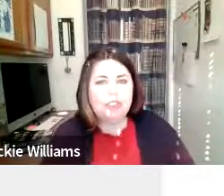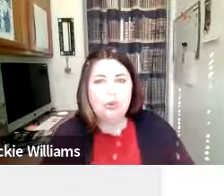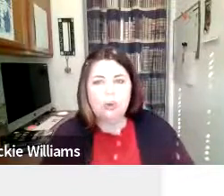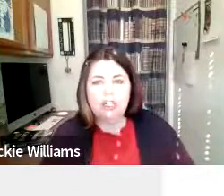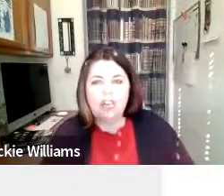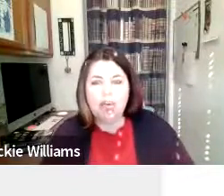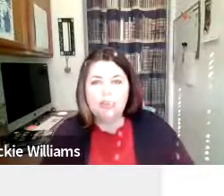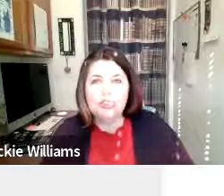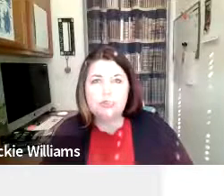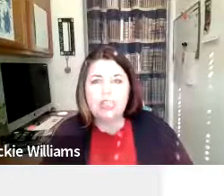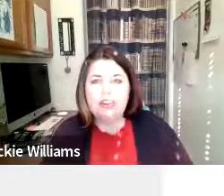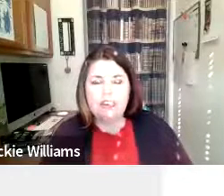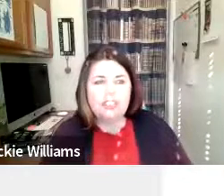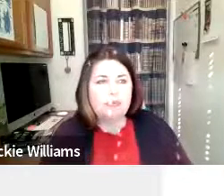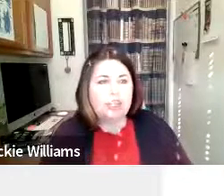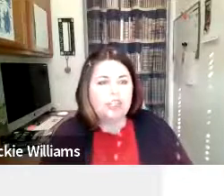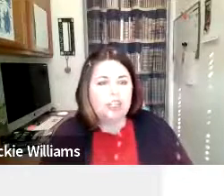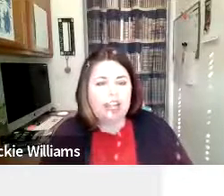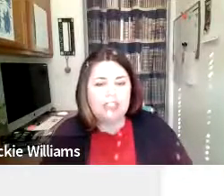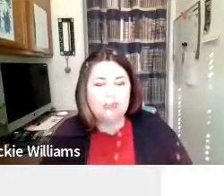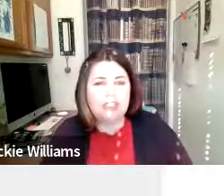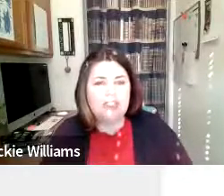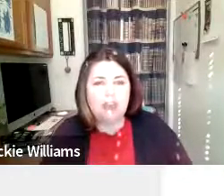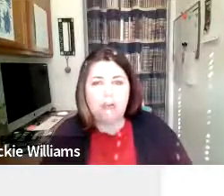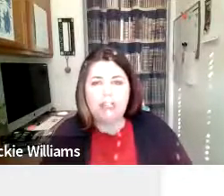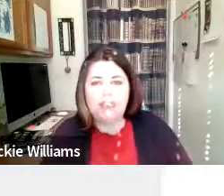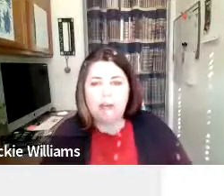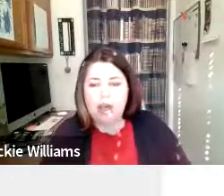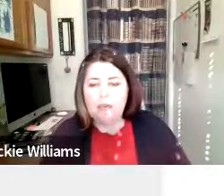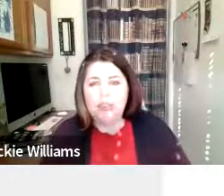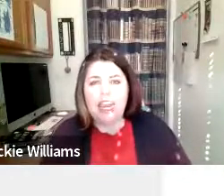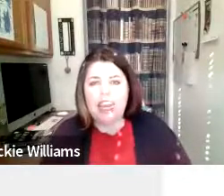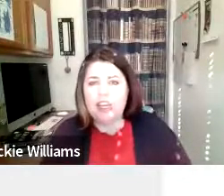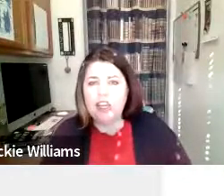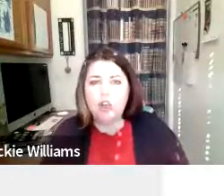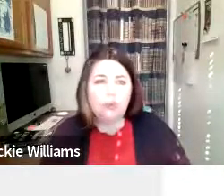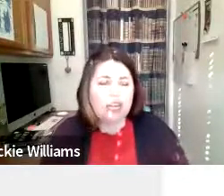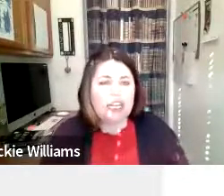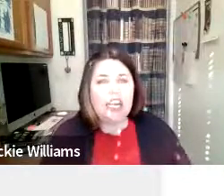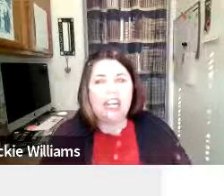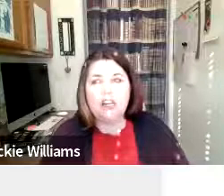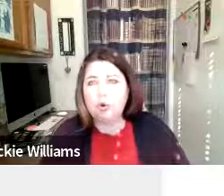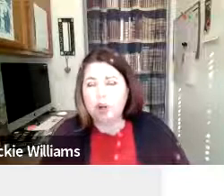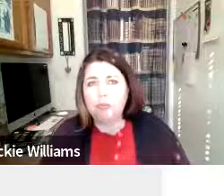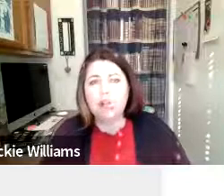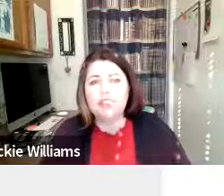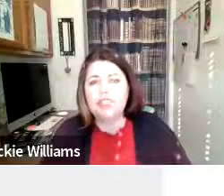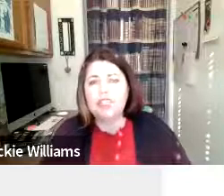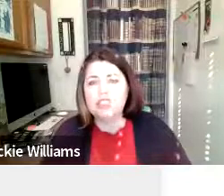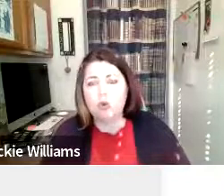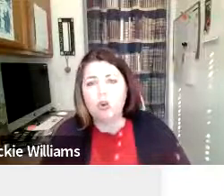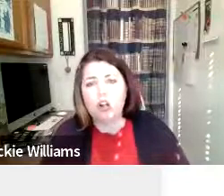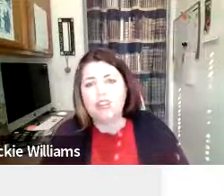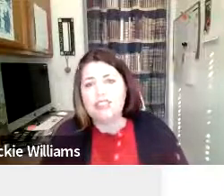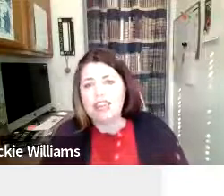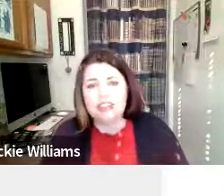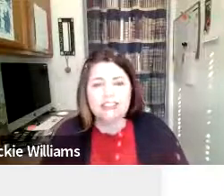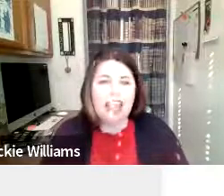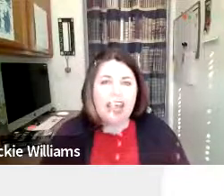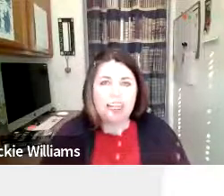additional workshops through that first semester as specific topics come up like grading or policies for attendance, adding